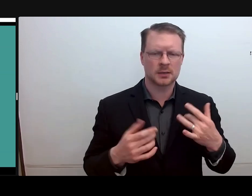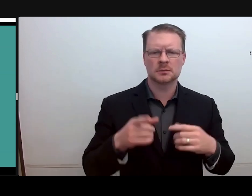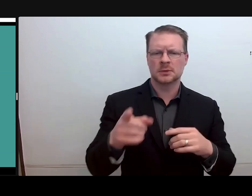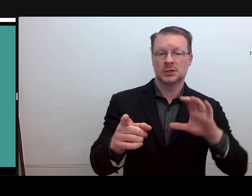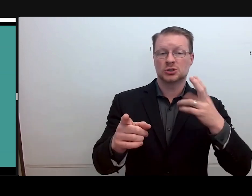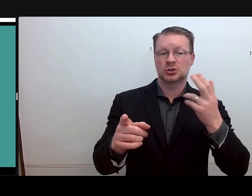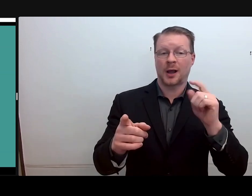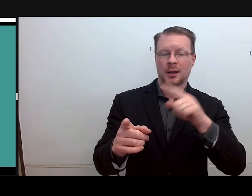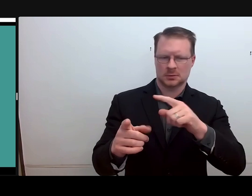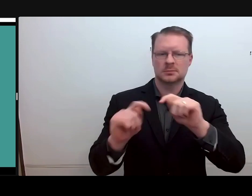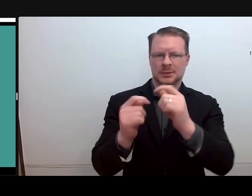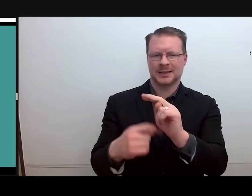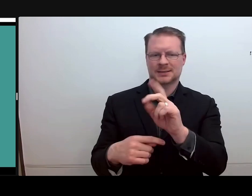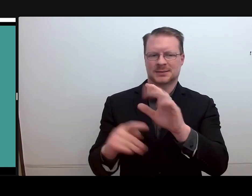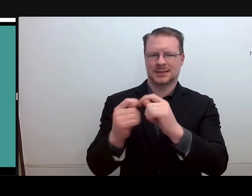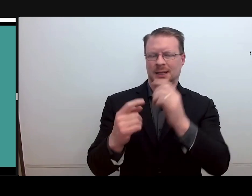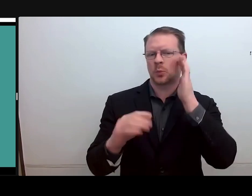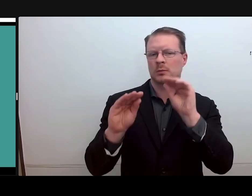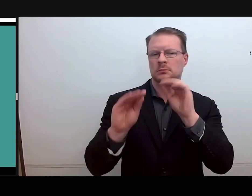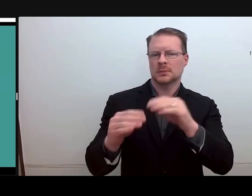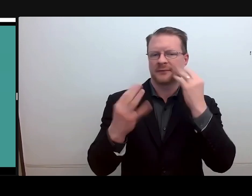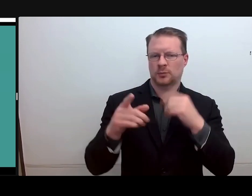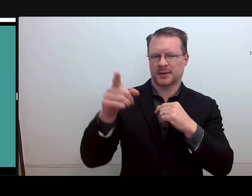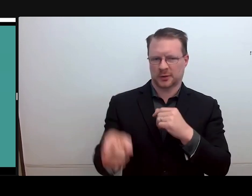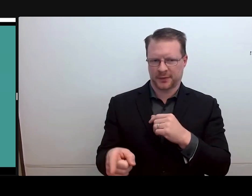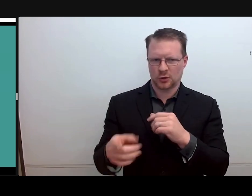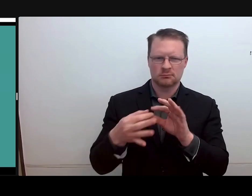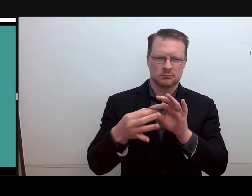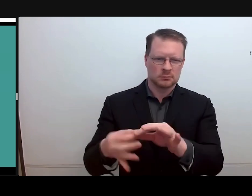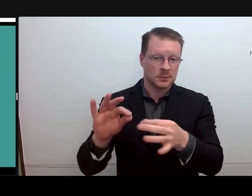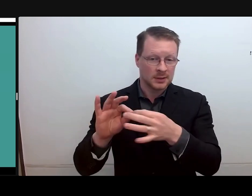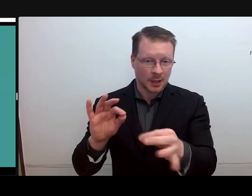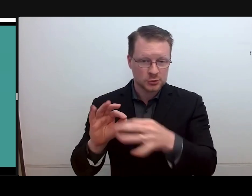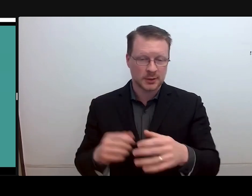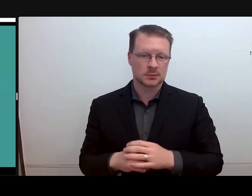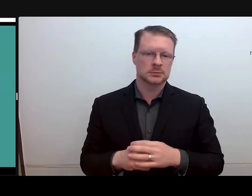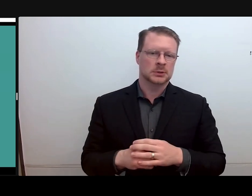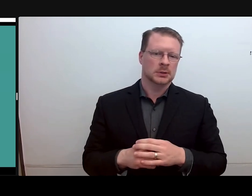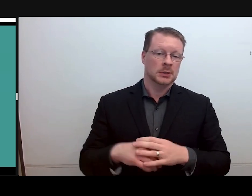Access for this event is the chat, which the NDC team will post information.